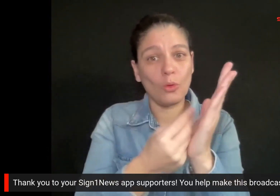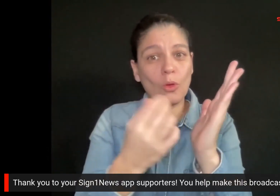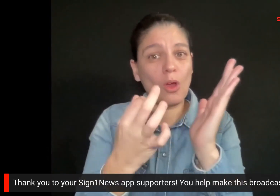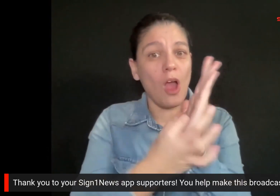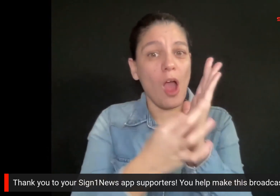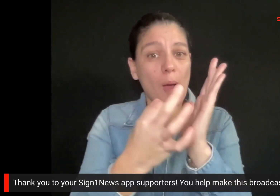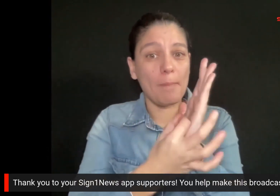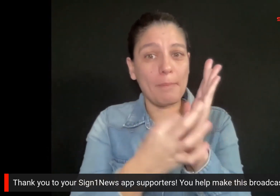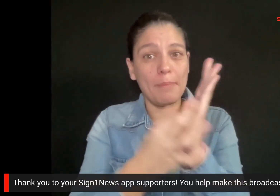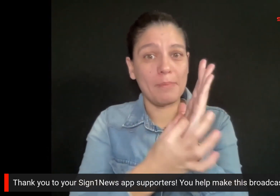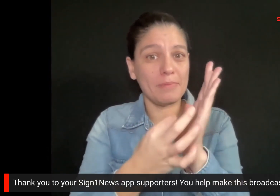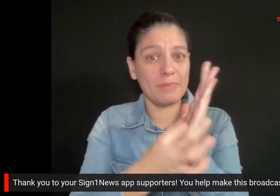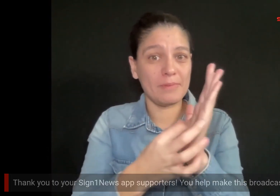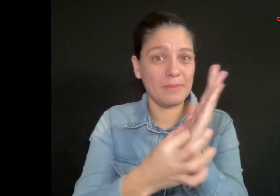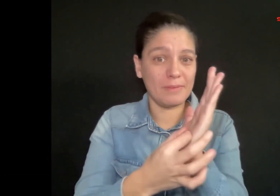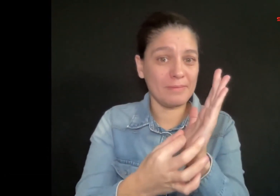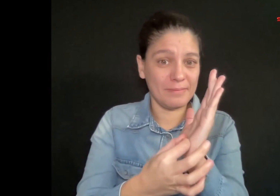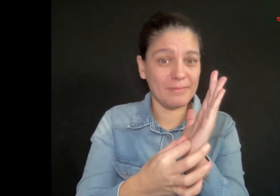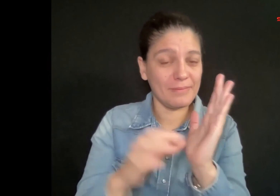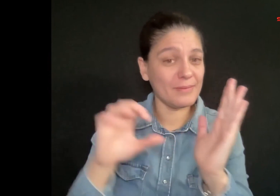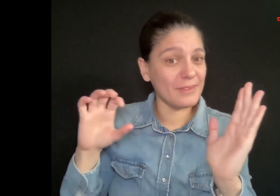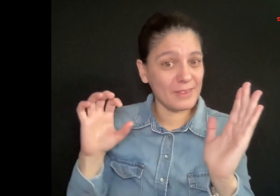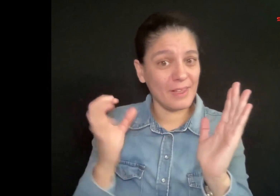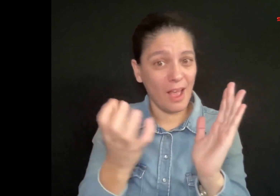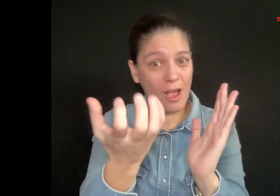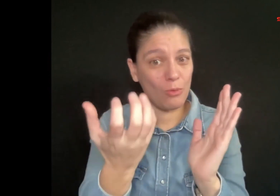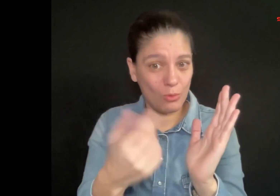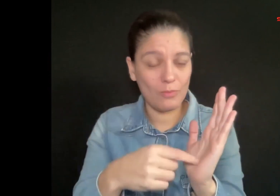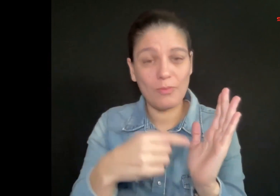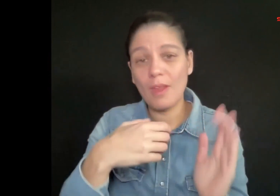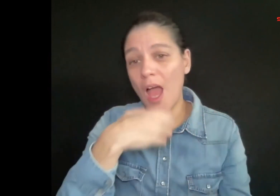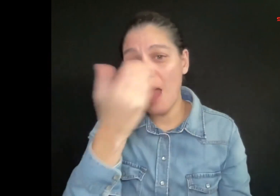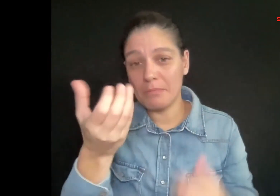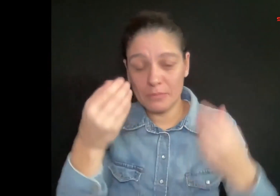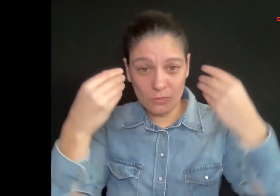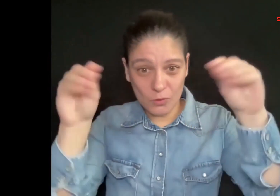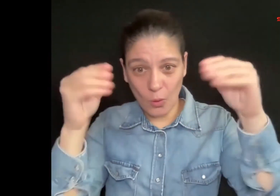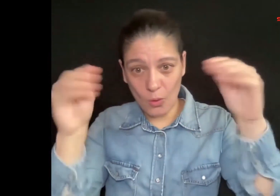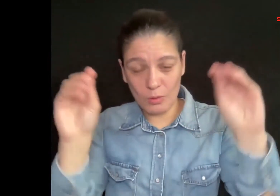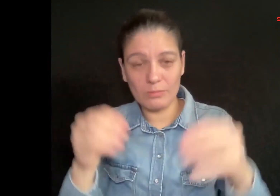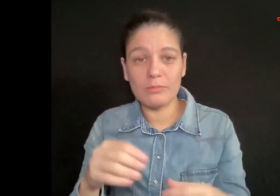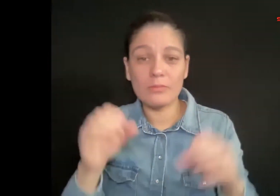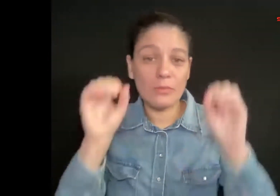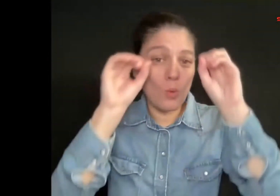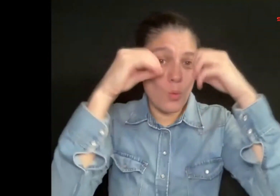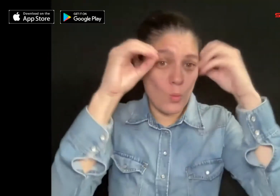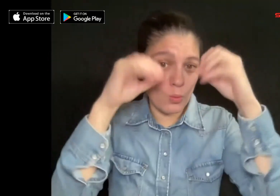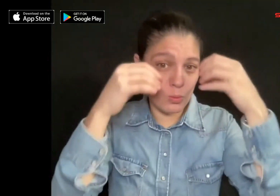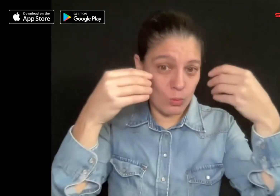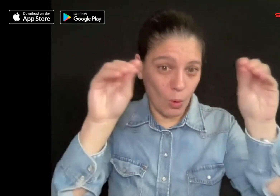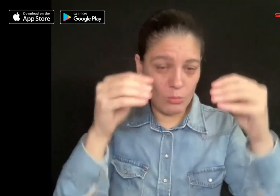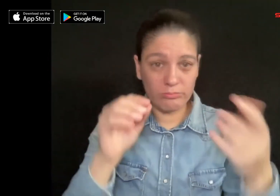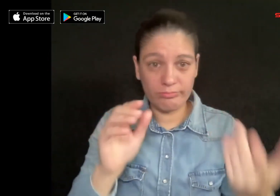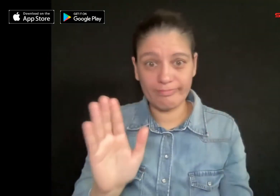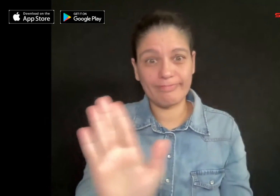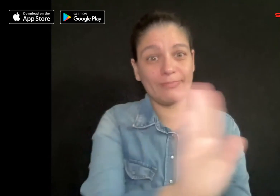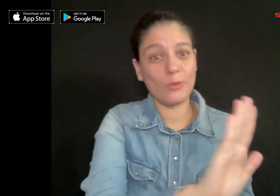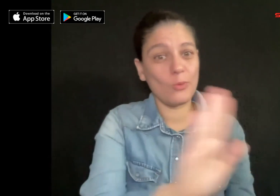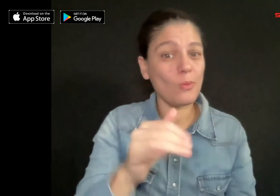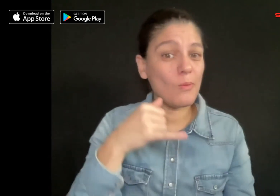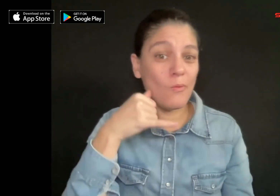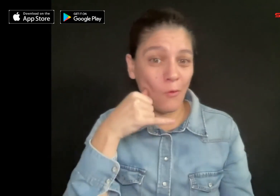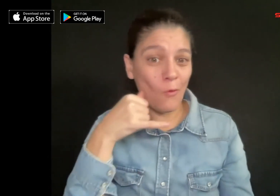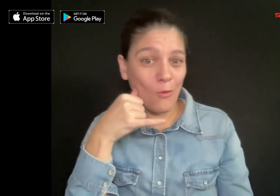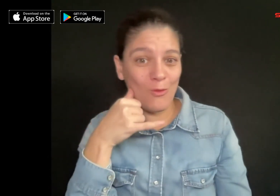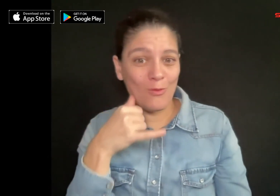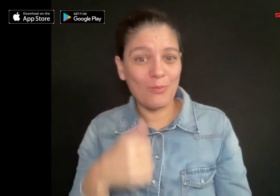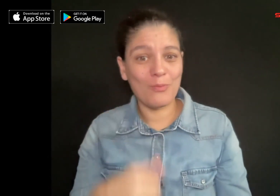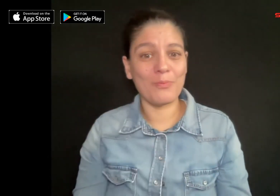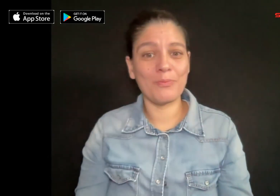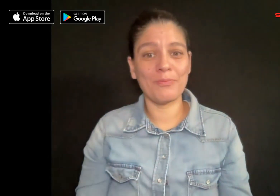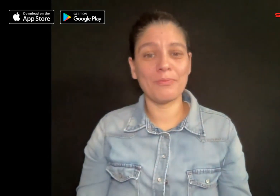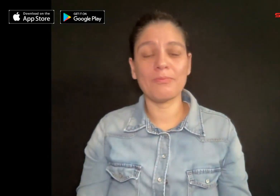app by heading to the app store or Google play store on your smart phone that you can